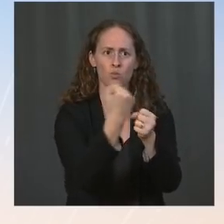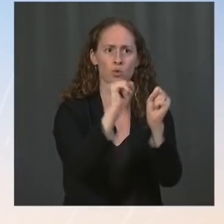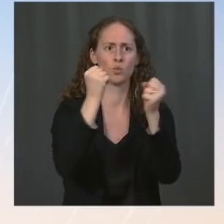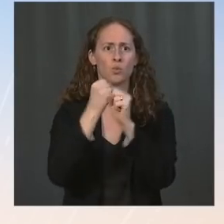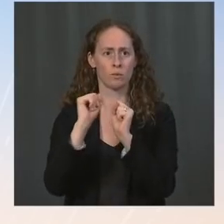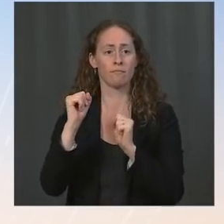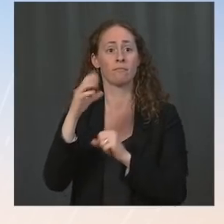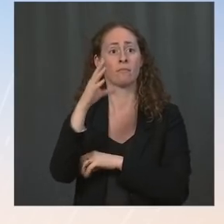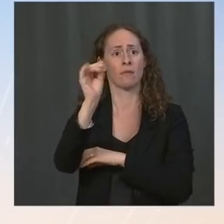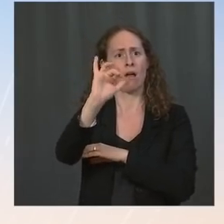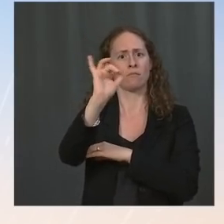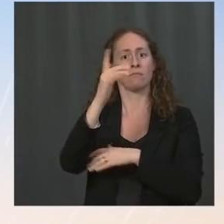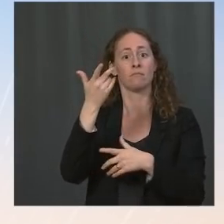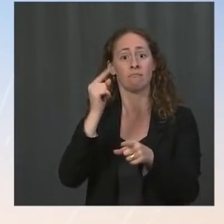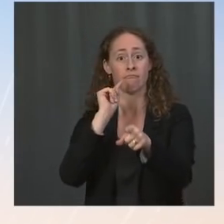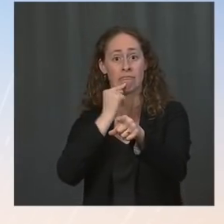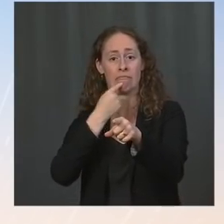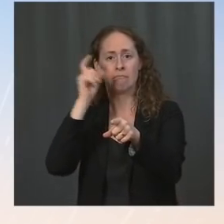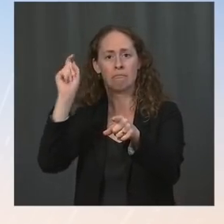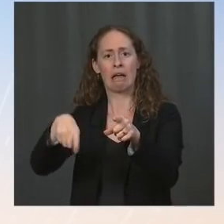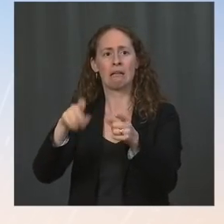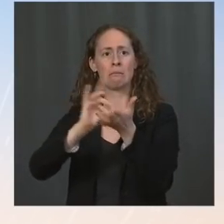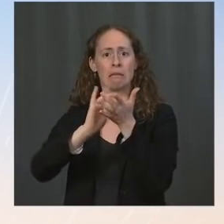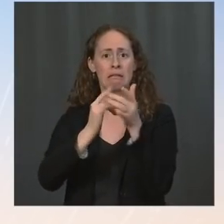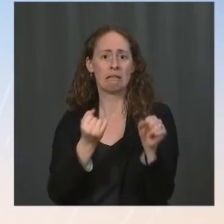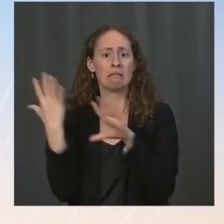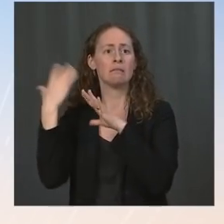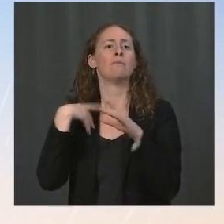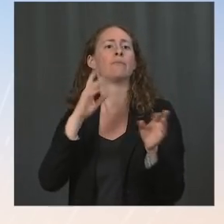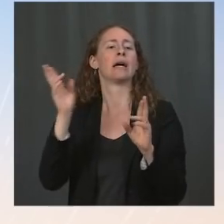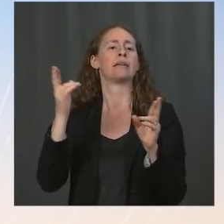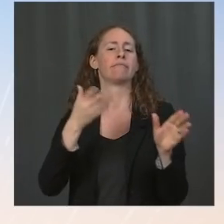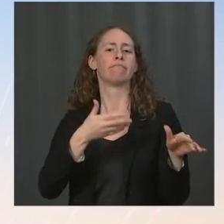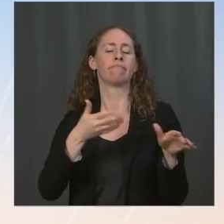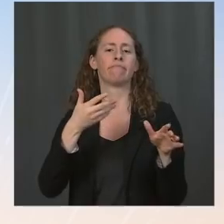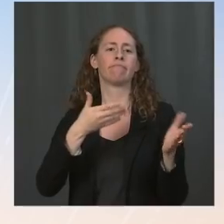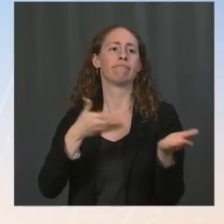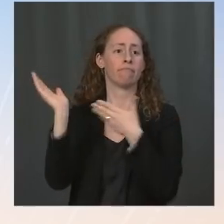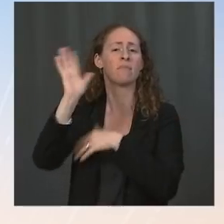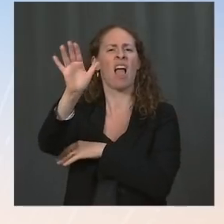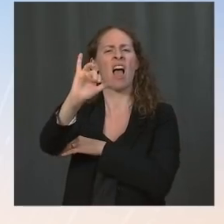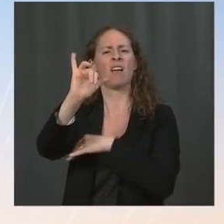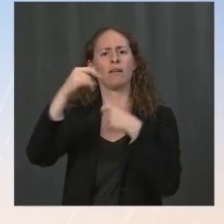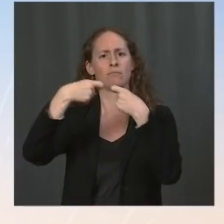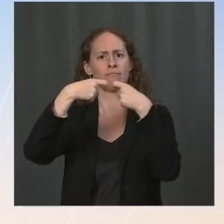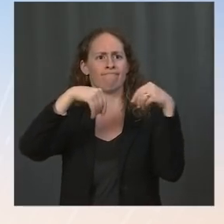accelerating efforts to restore electrical power in Louisiana and Mississippi, where latest counts say --